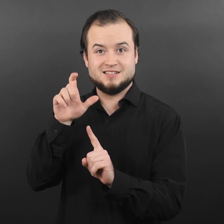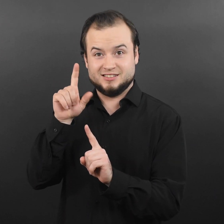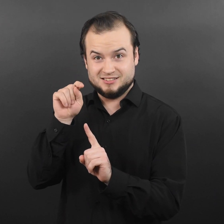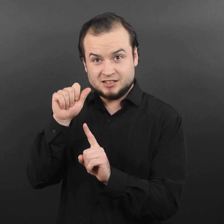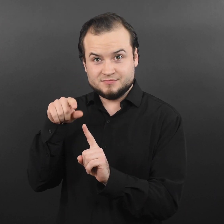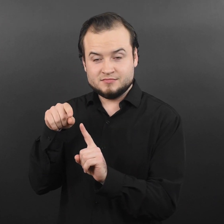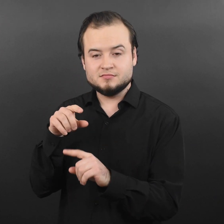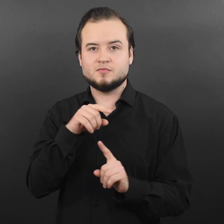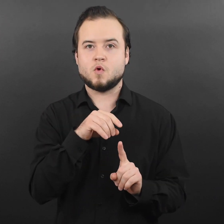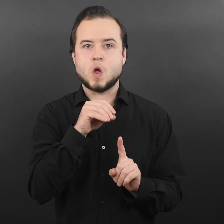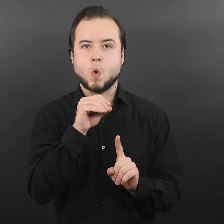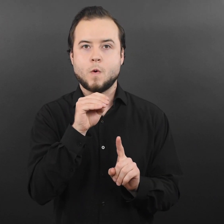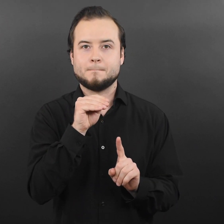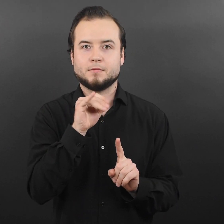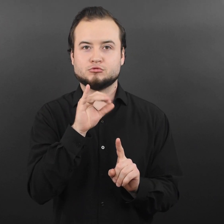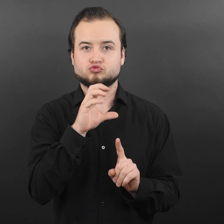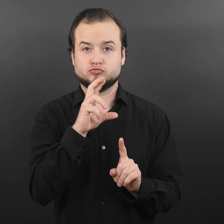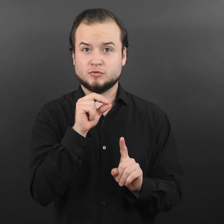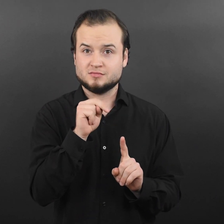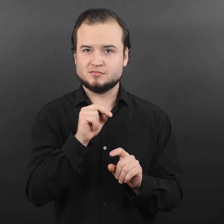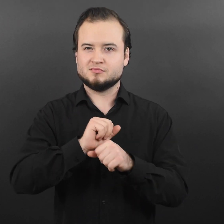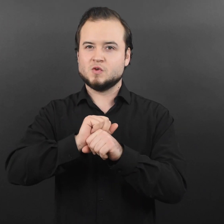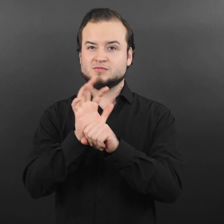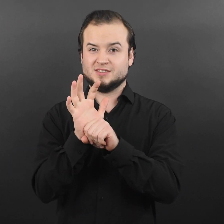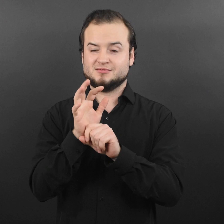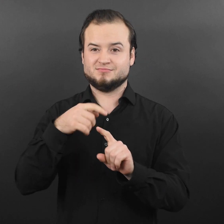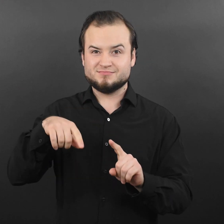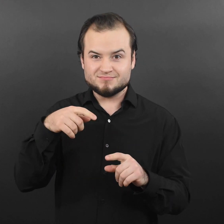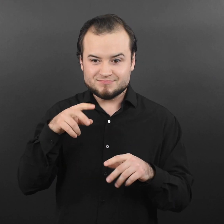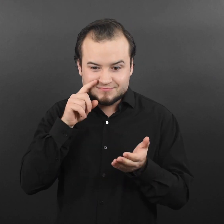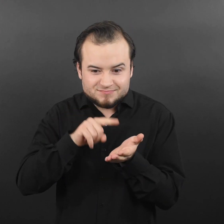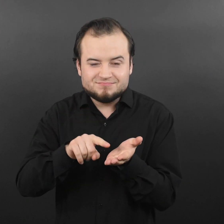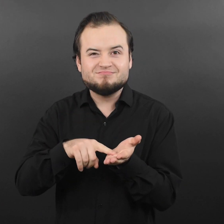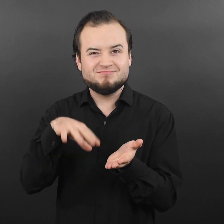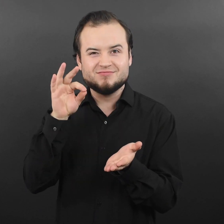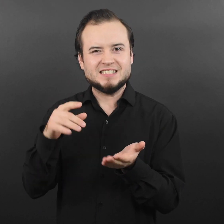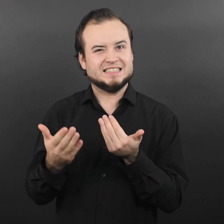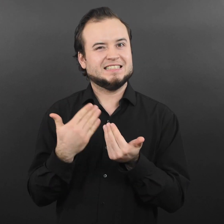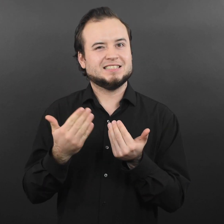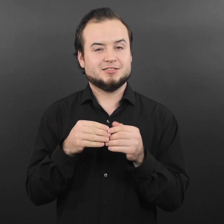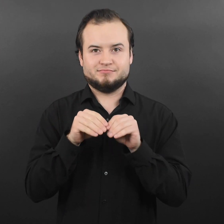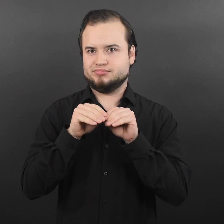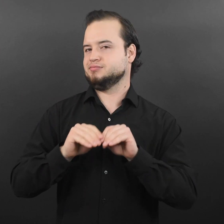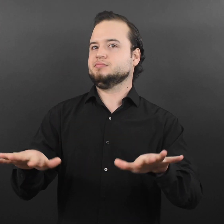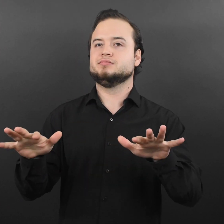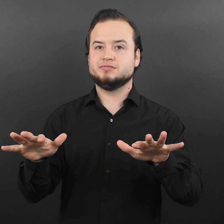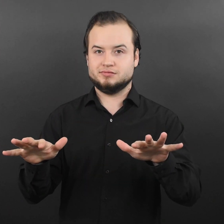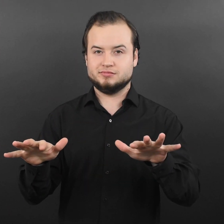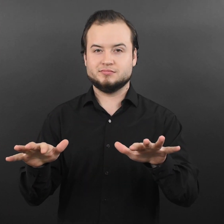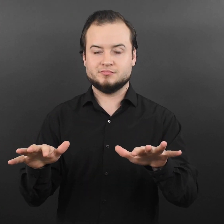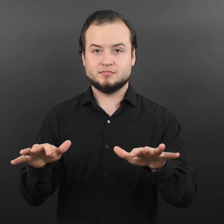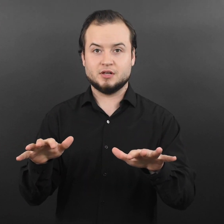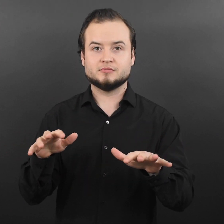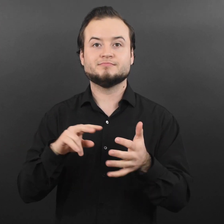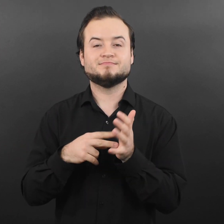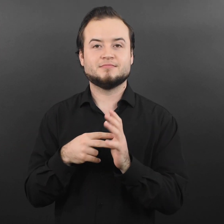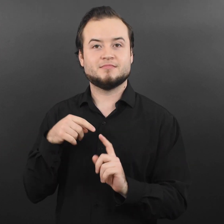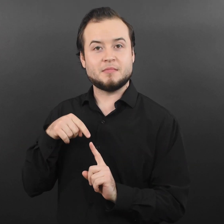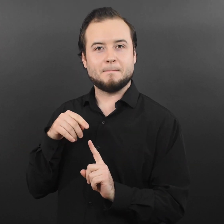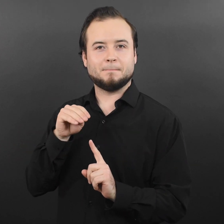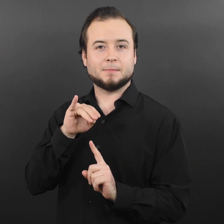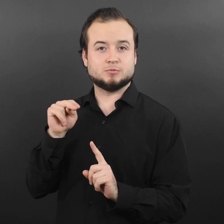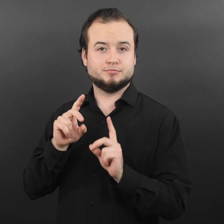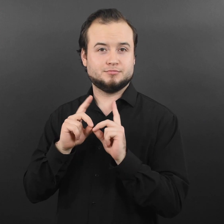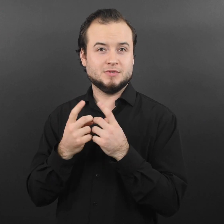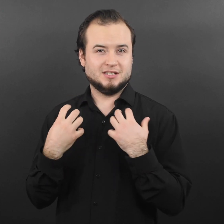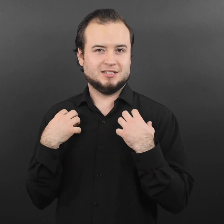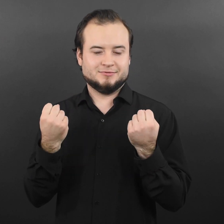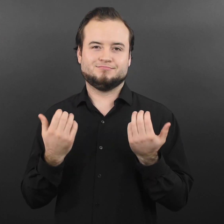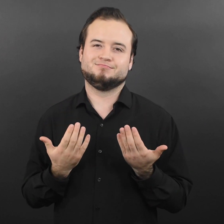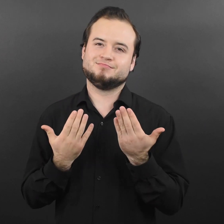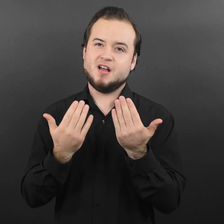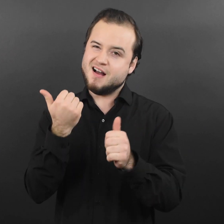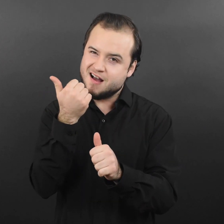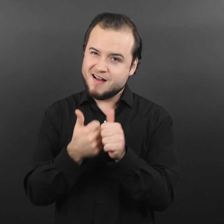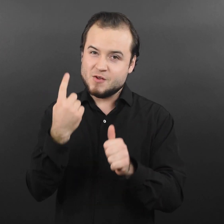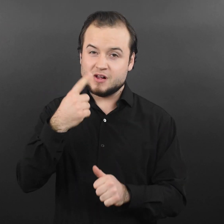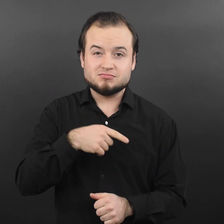Because the Delta and Omicron variants are shown to spread more easily, MDH recommends everyone,